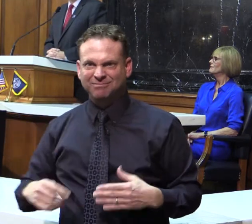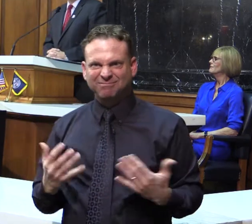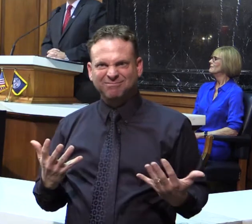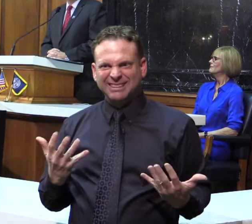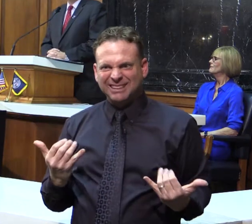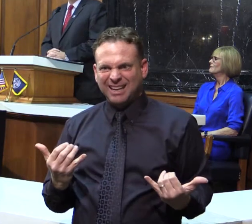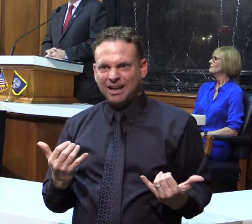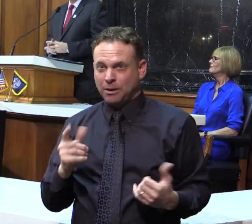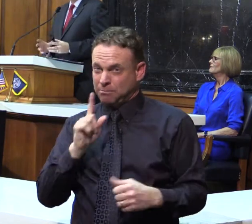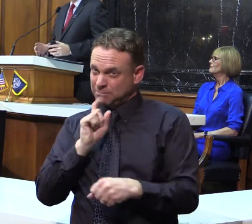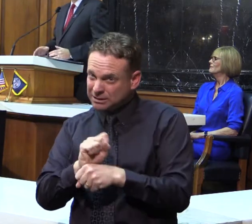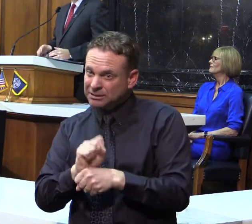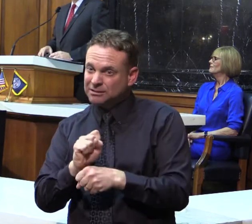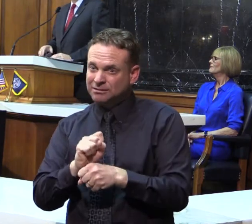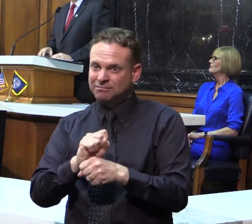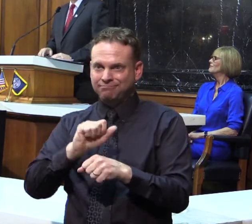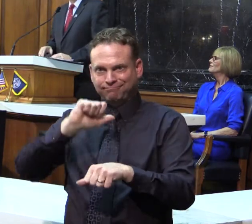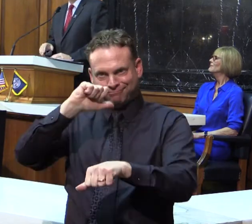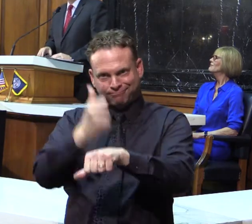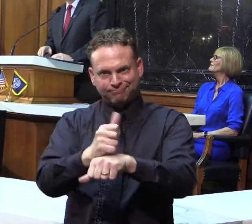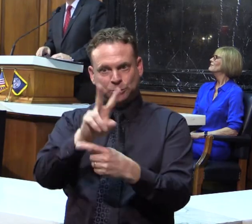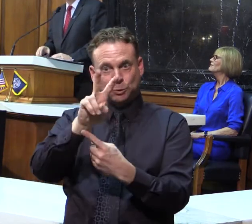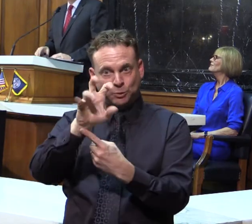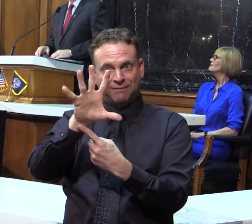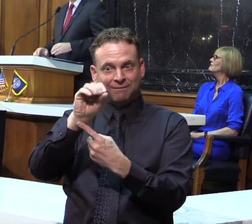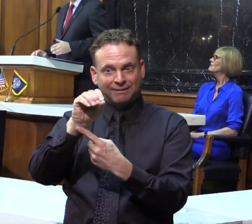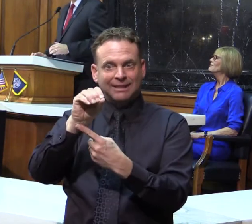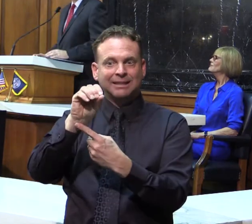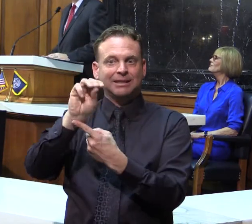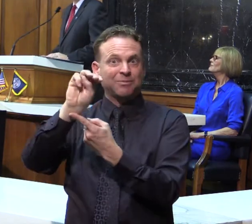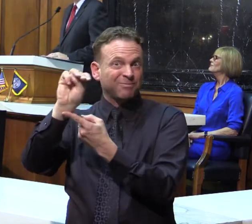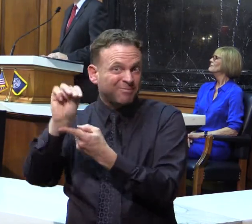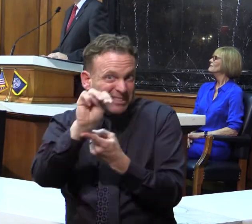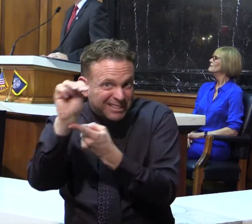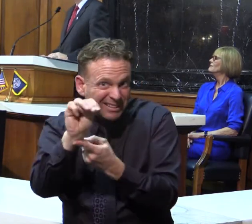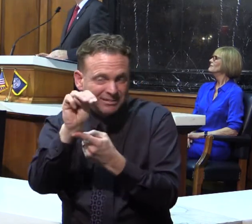Fund and in the first quarter of this year... we’ll begin to make strategic investments